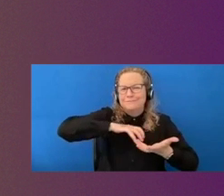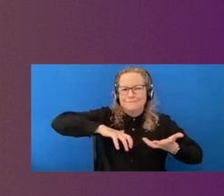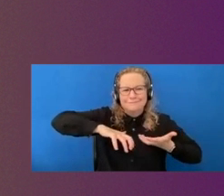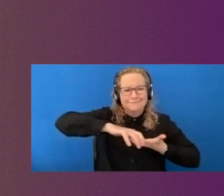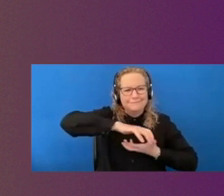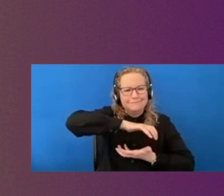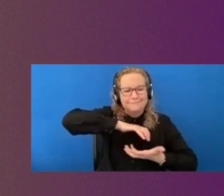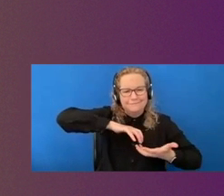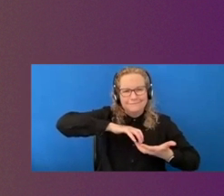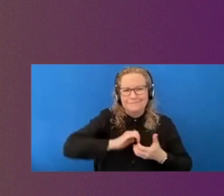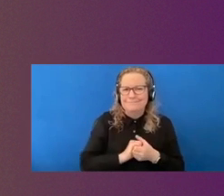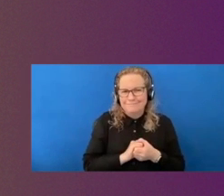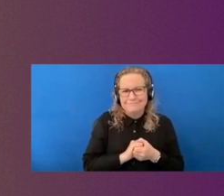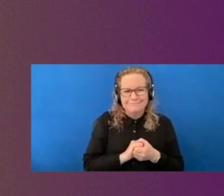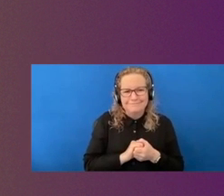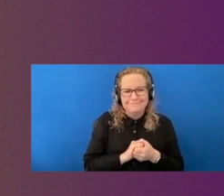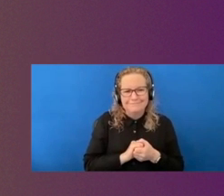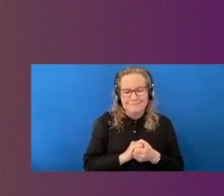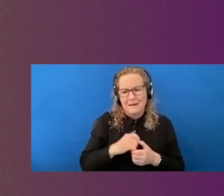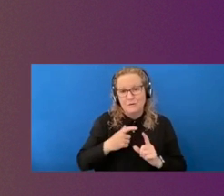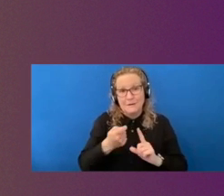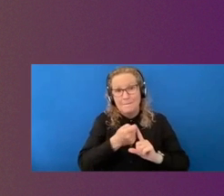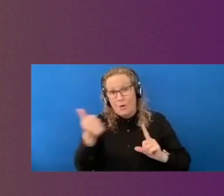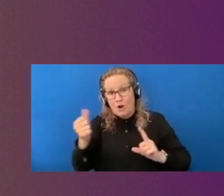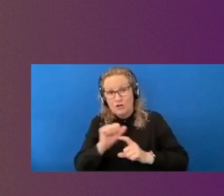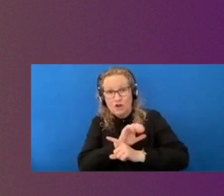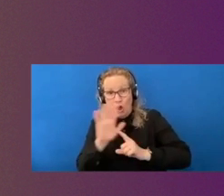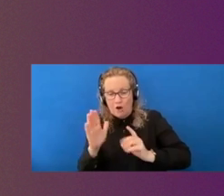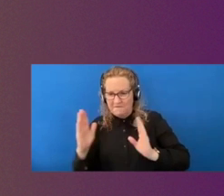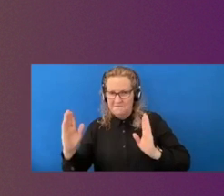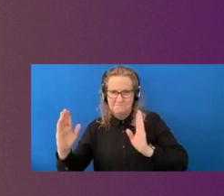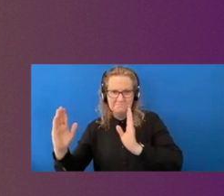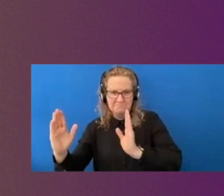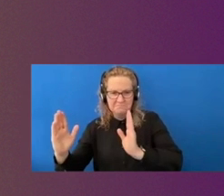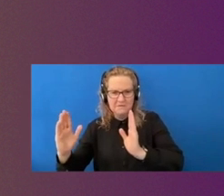because you know post Covid bed um and it's good to know what considerations there are for others